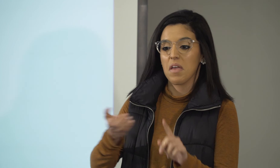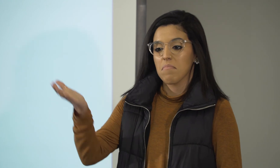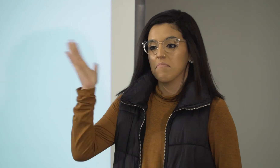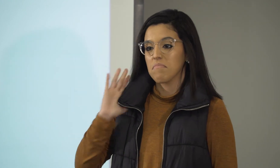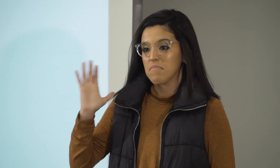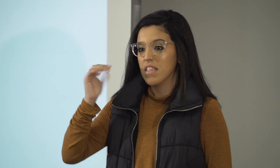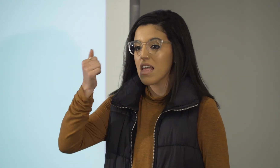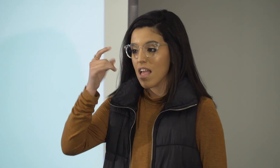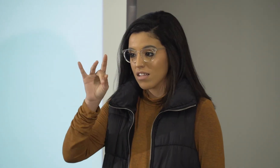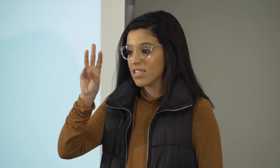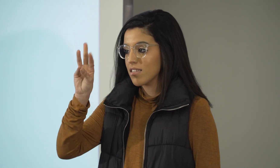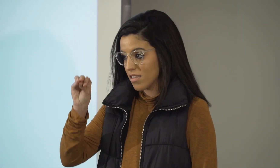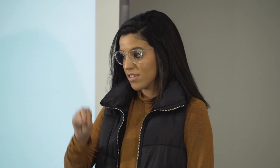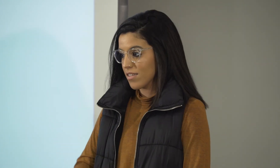From early days, in 1860.